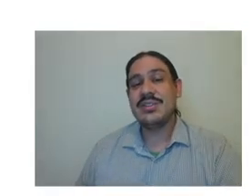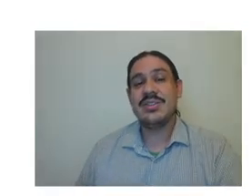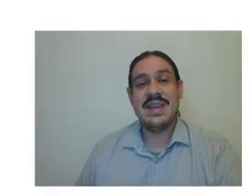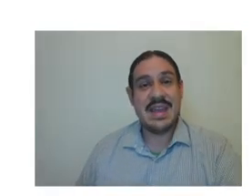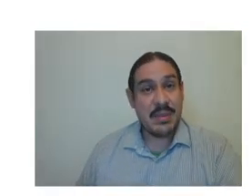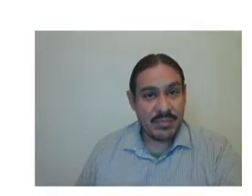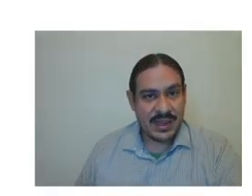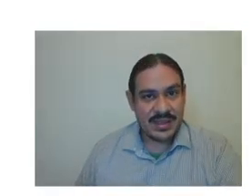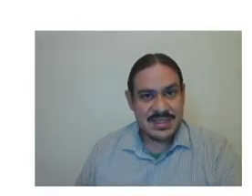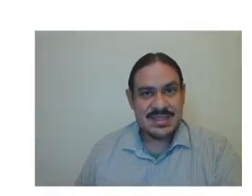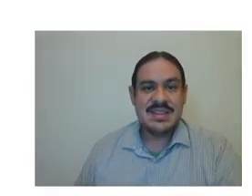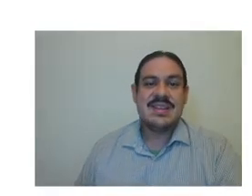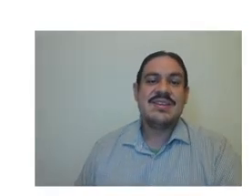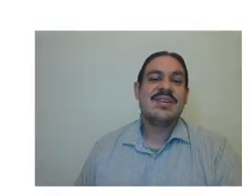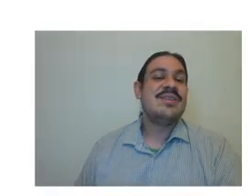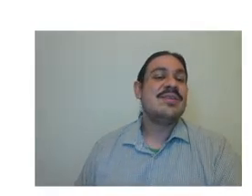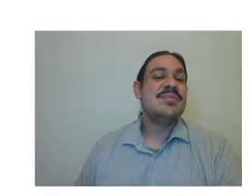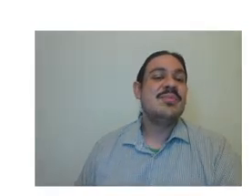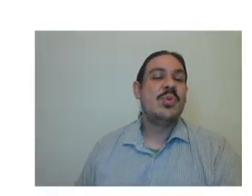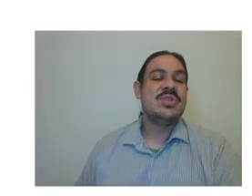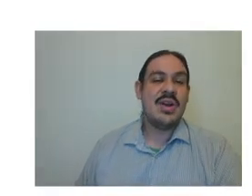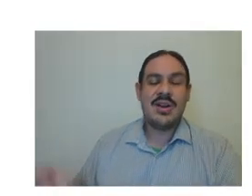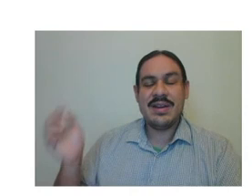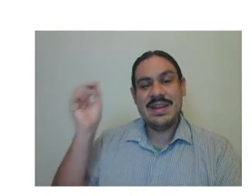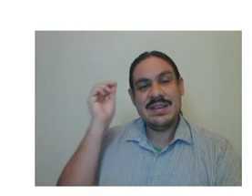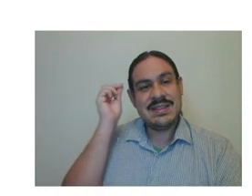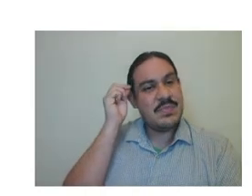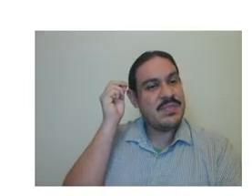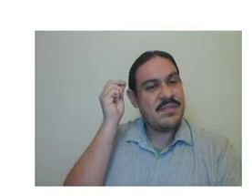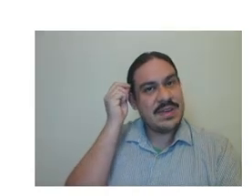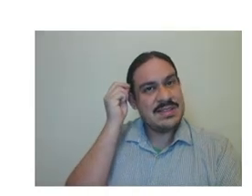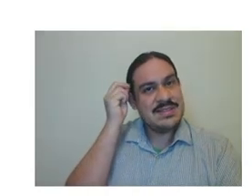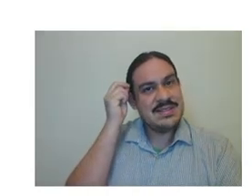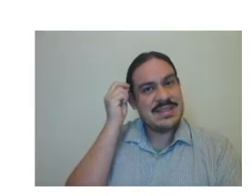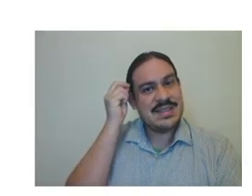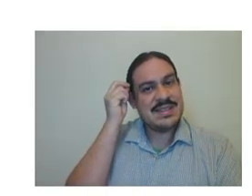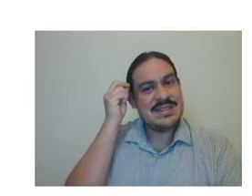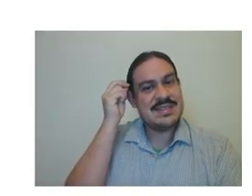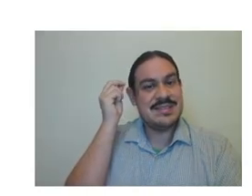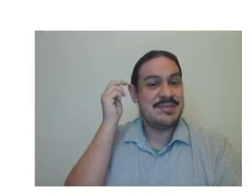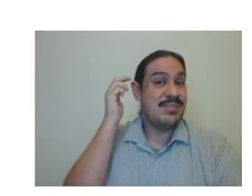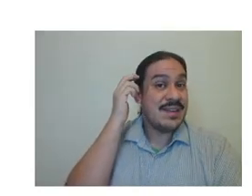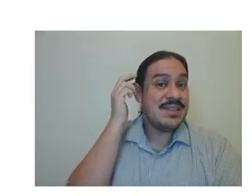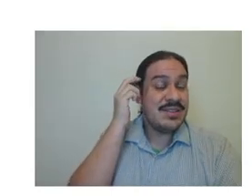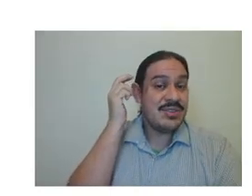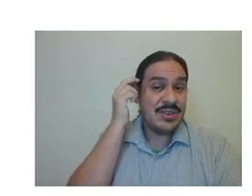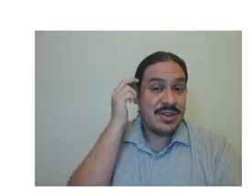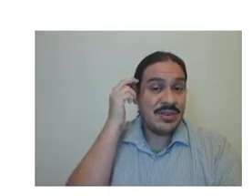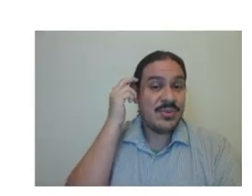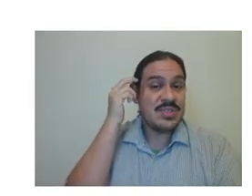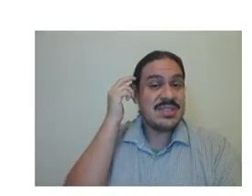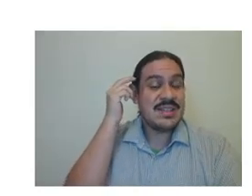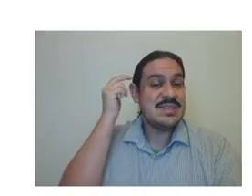electric impulses if you have hearing loss